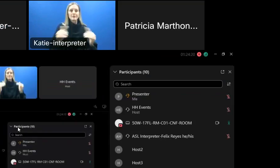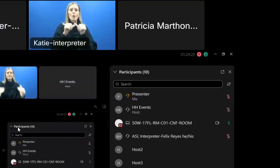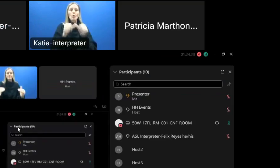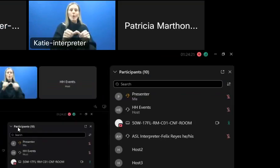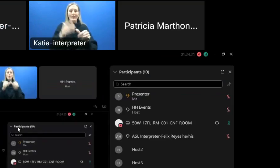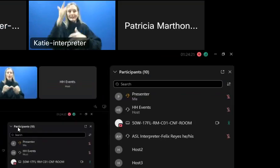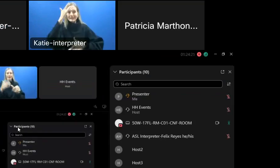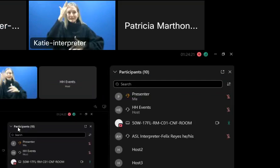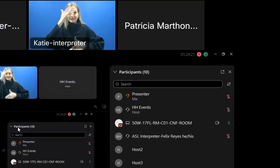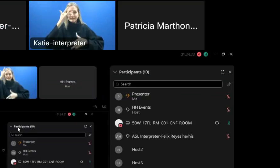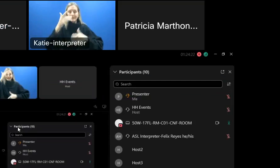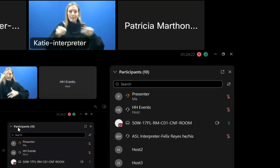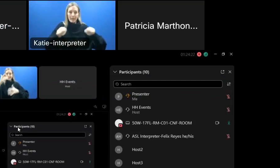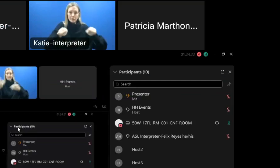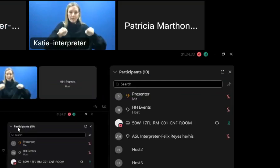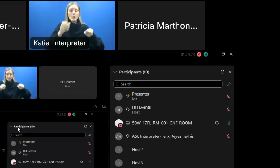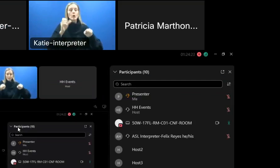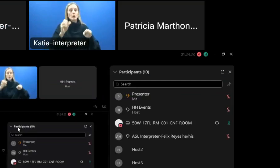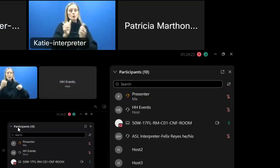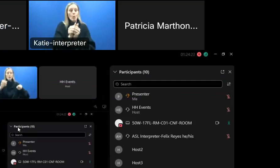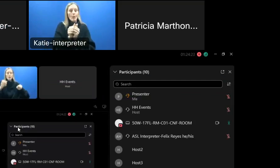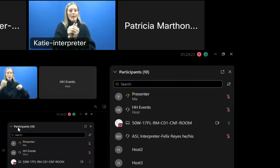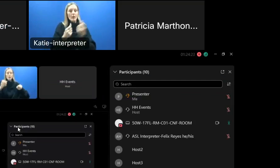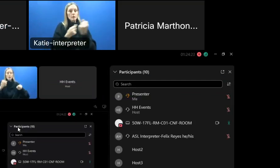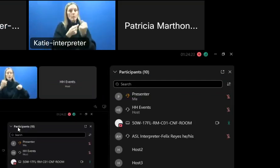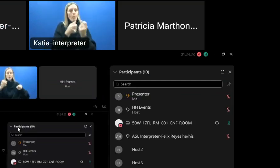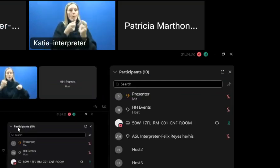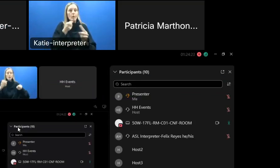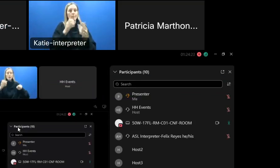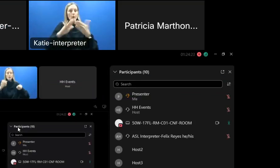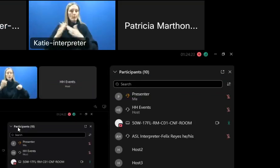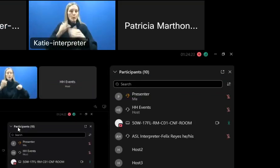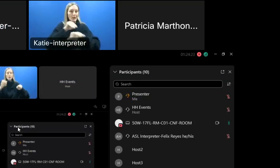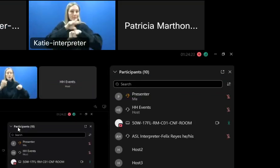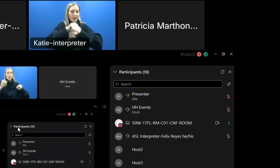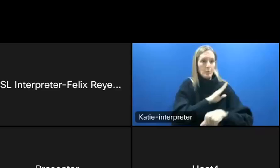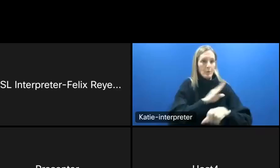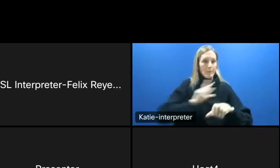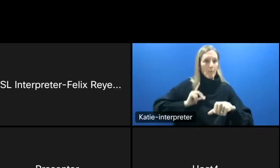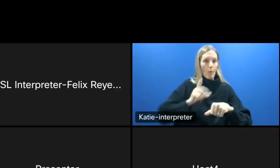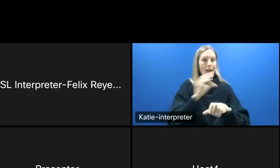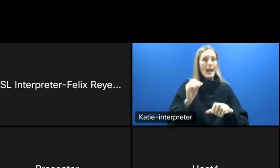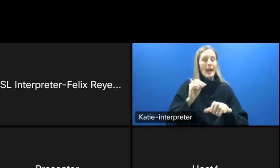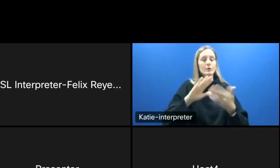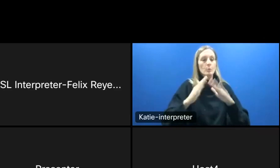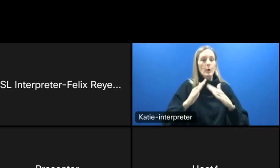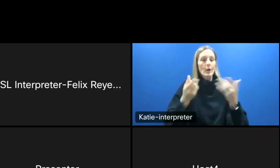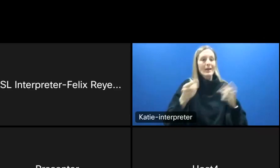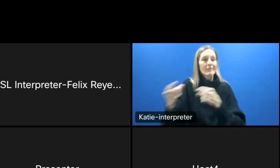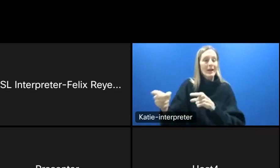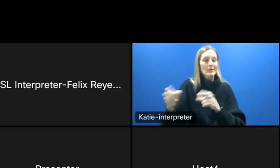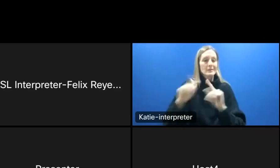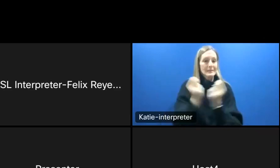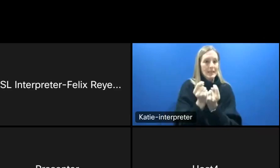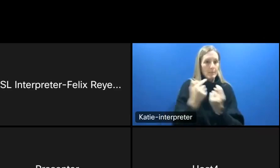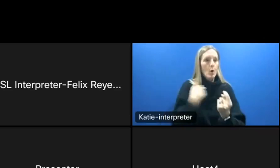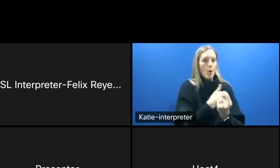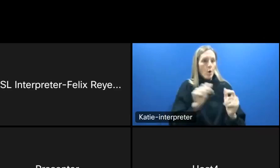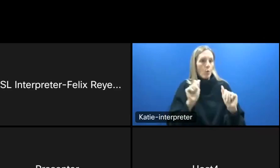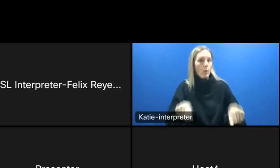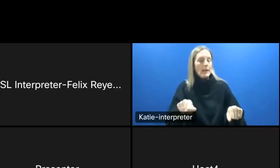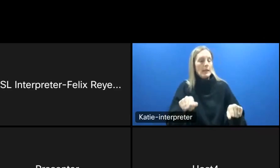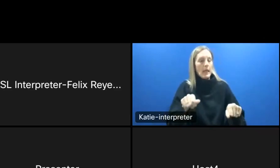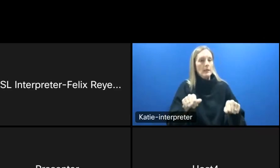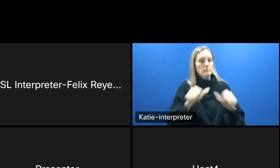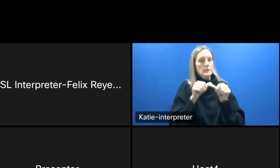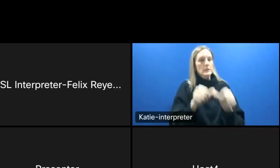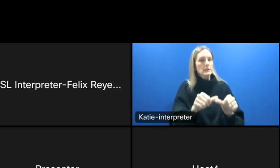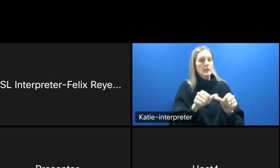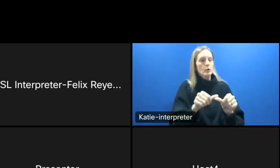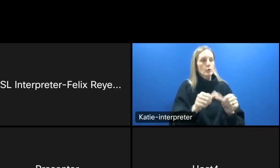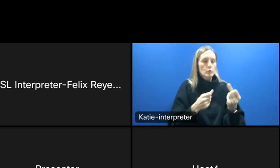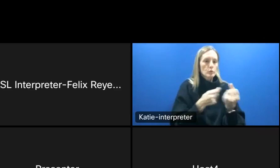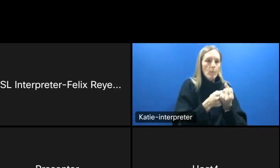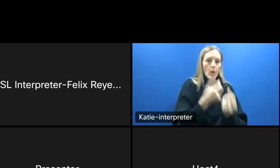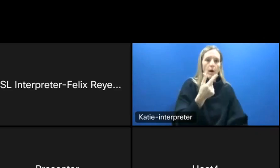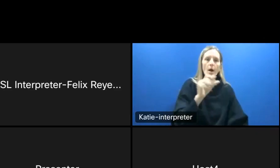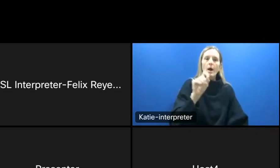With the support of our community advisory board, and the community affairs team, we continue to build on got some health. He's New York's long standing reputation as a trusted care provider.